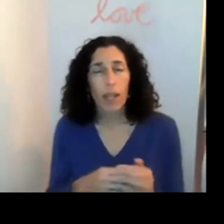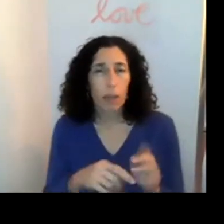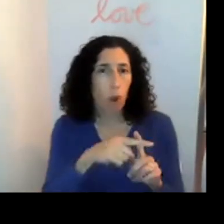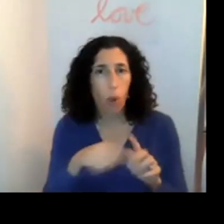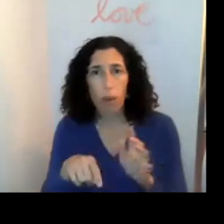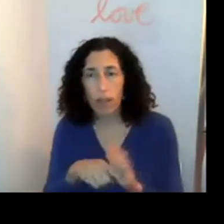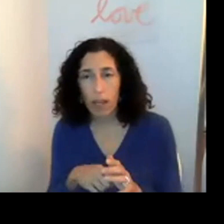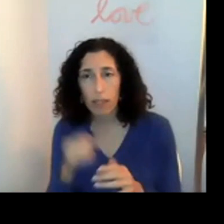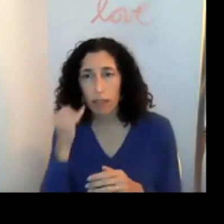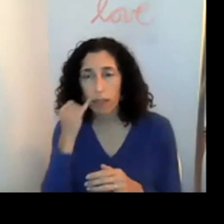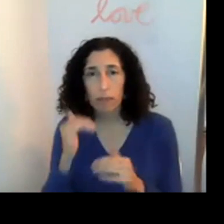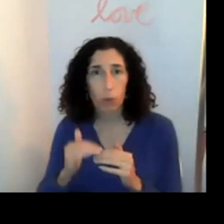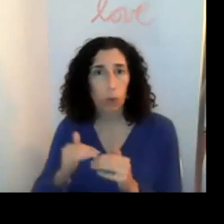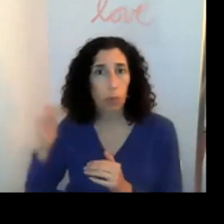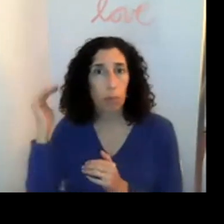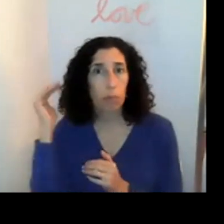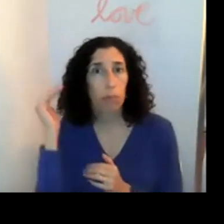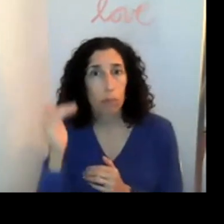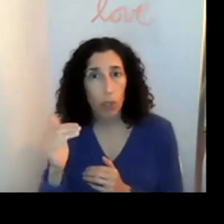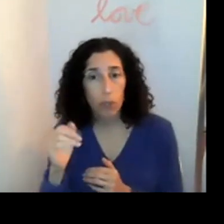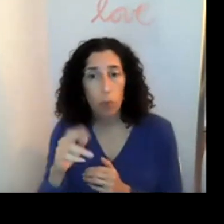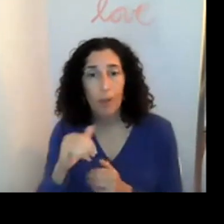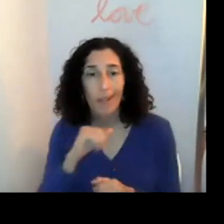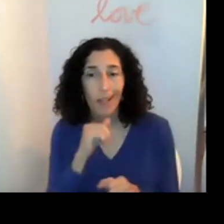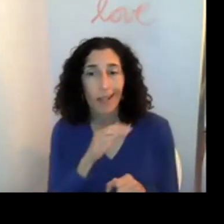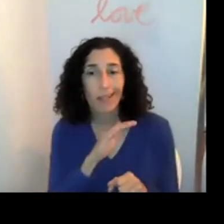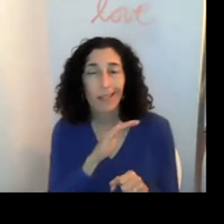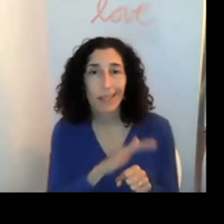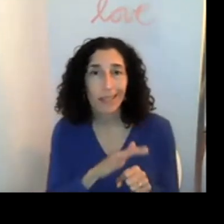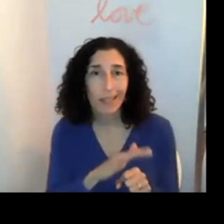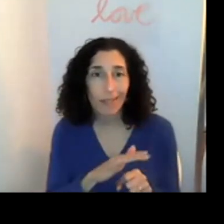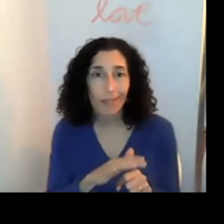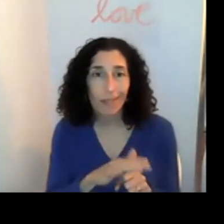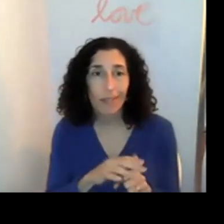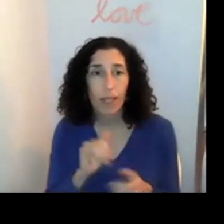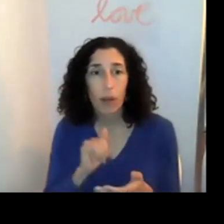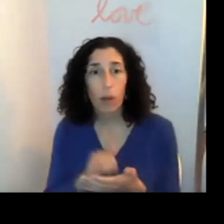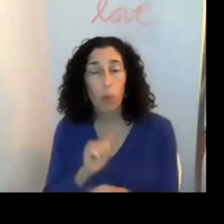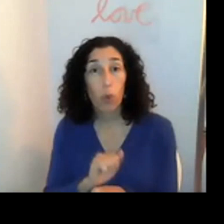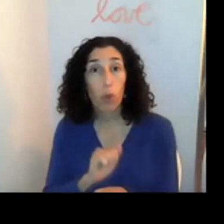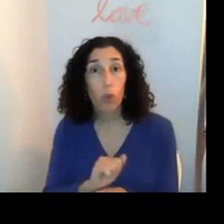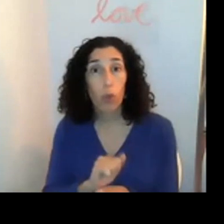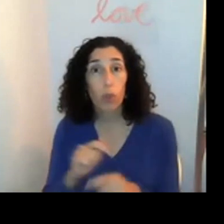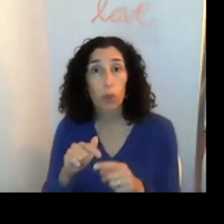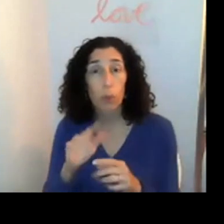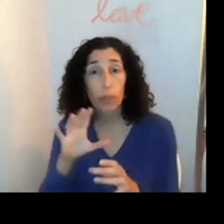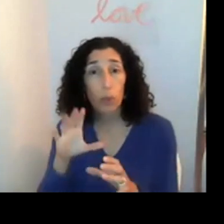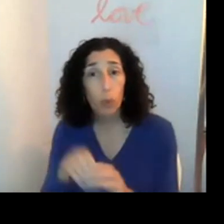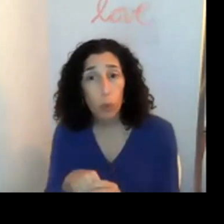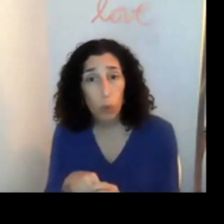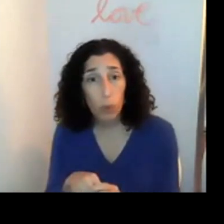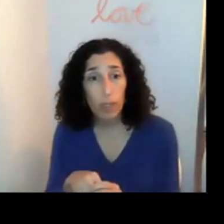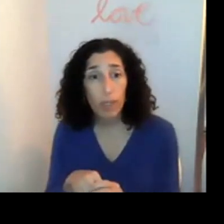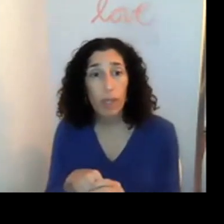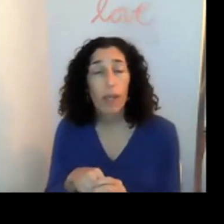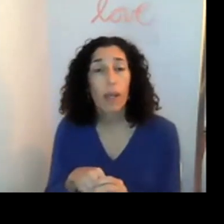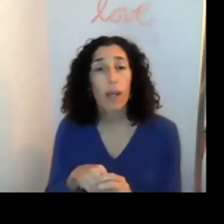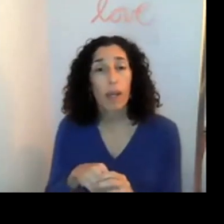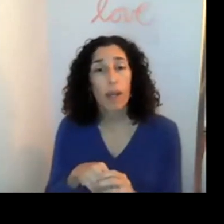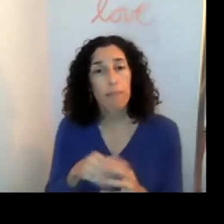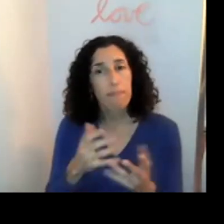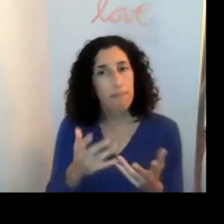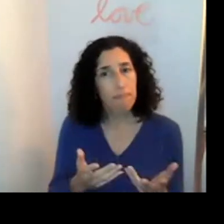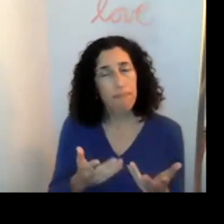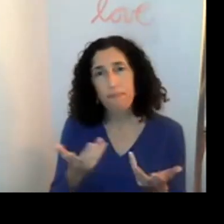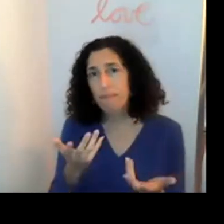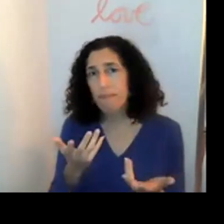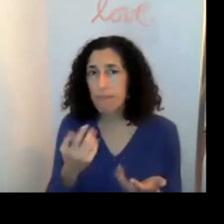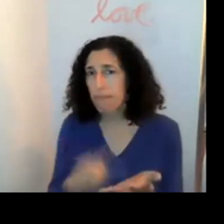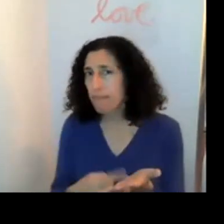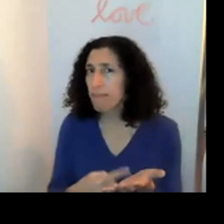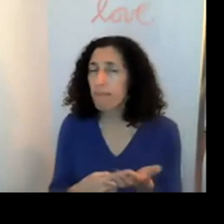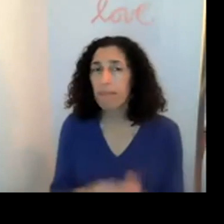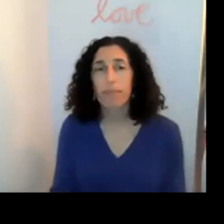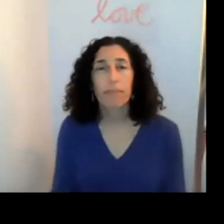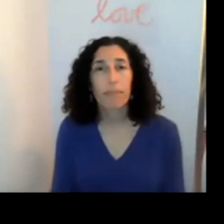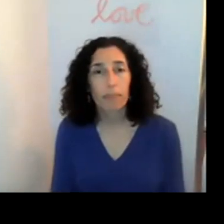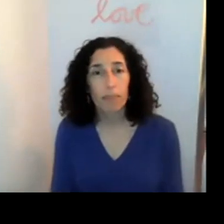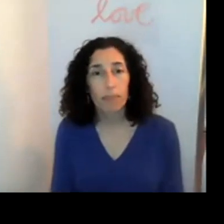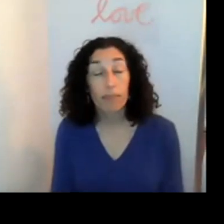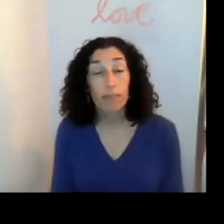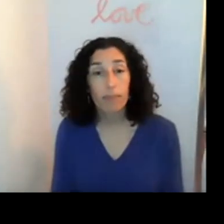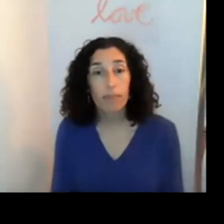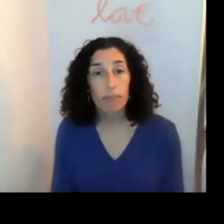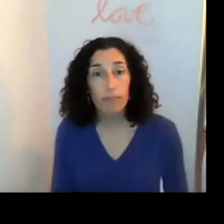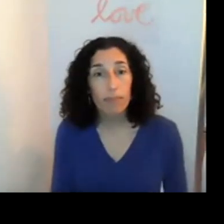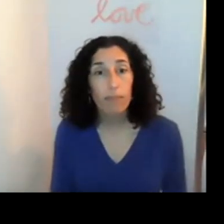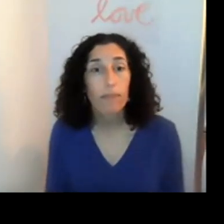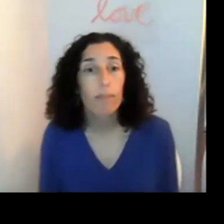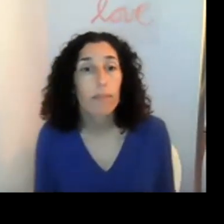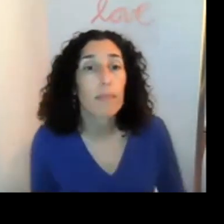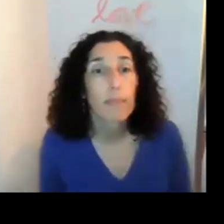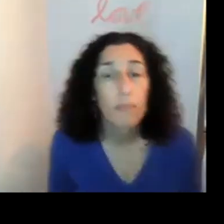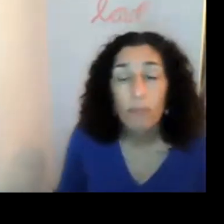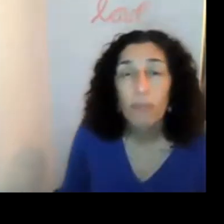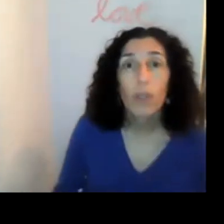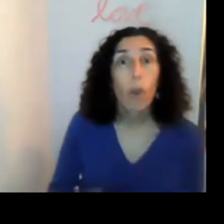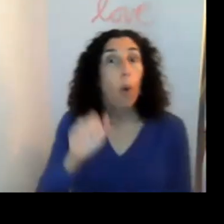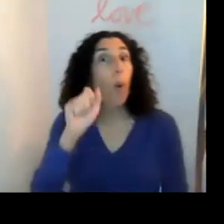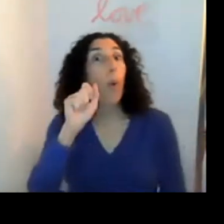introduced, deeper, and not as sharp as the other sounds. The music pulls back for a split